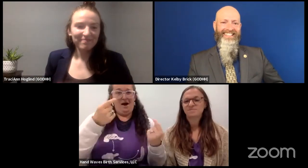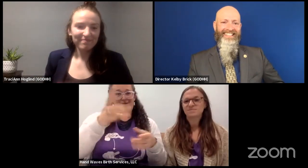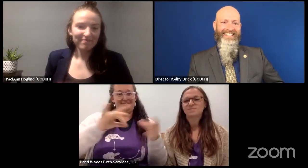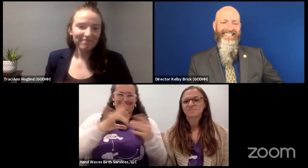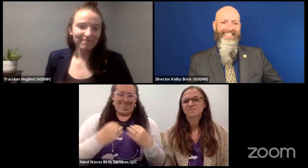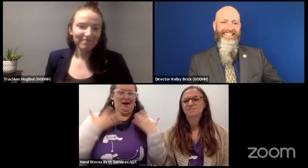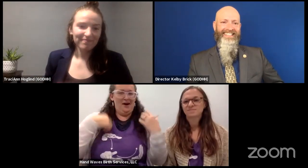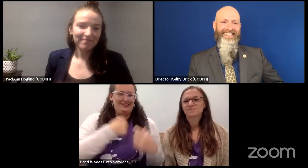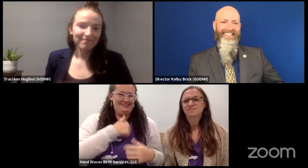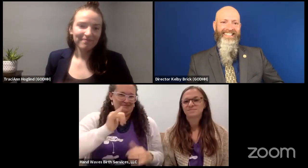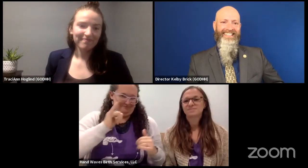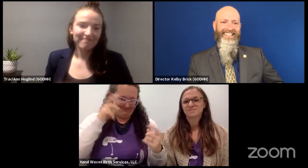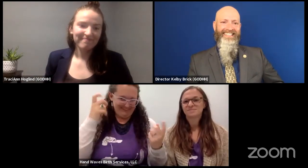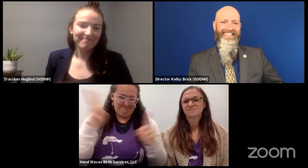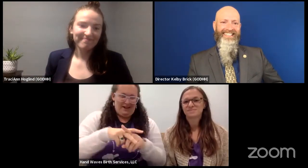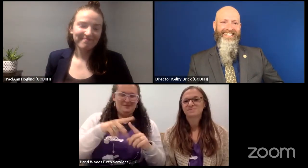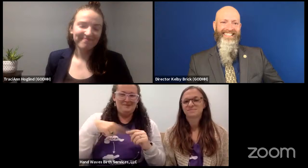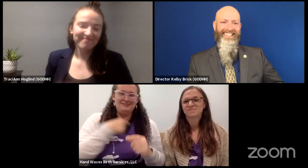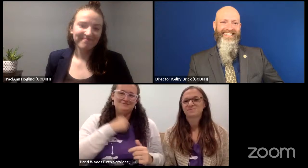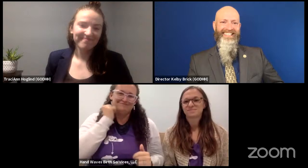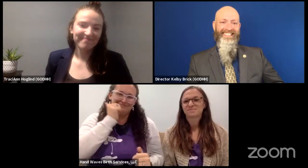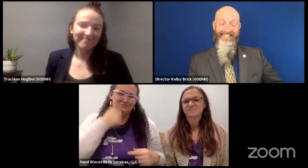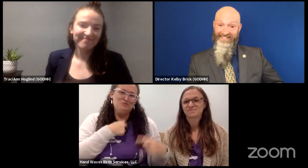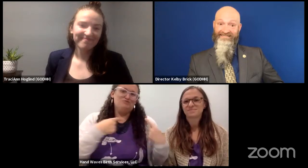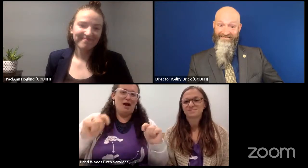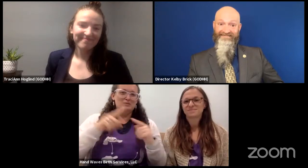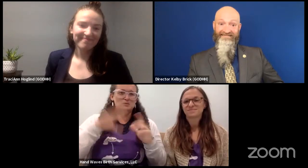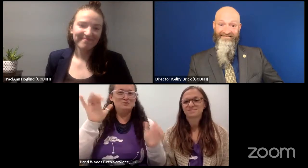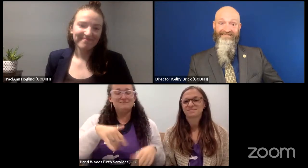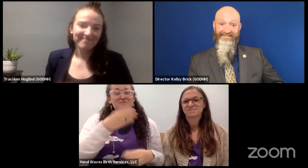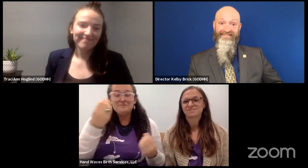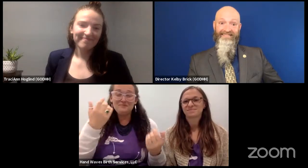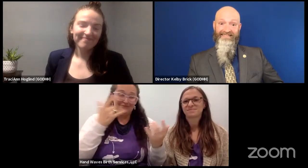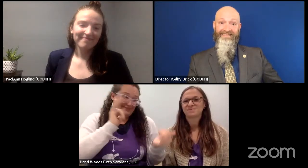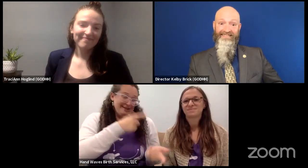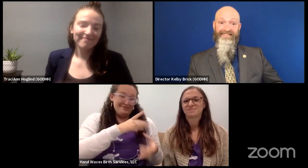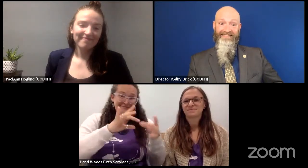Deaf ecosystem and we want to use it as much as possible. Your comments inspire us every